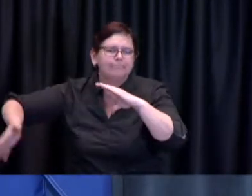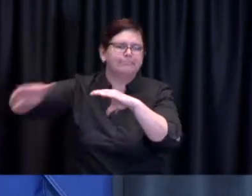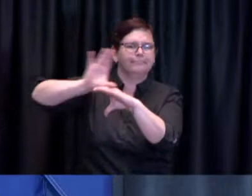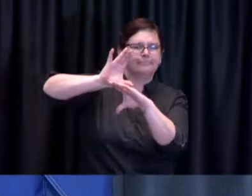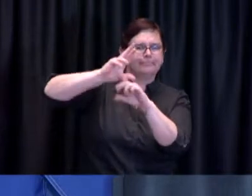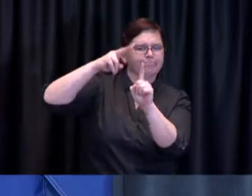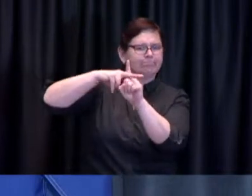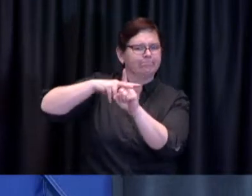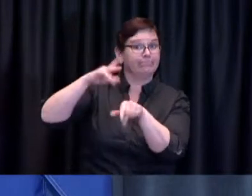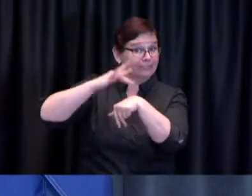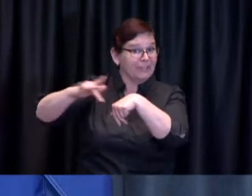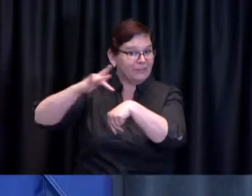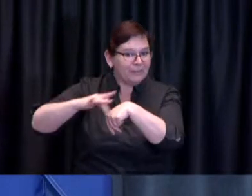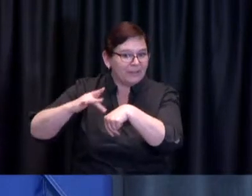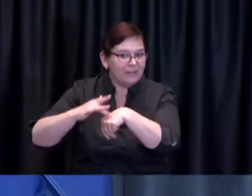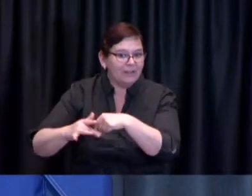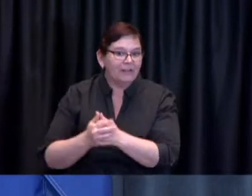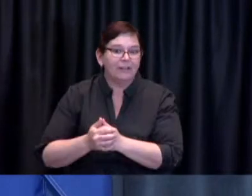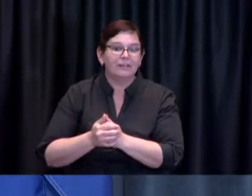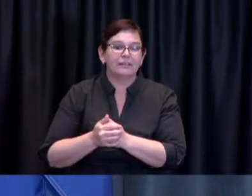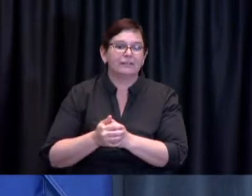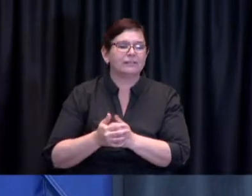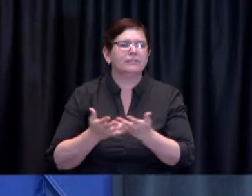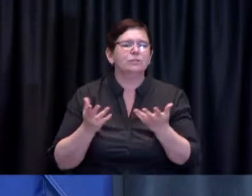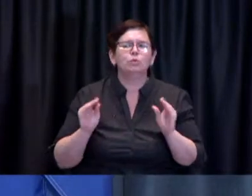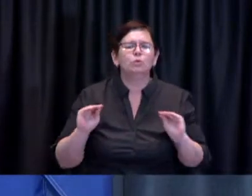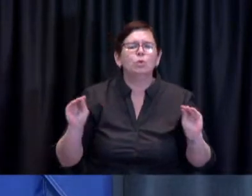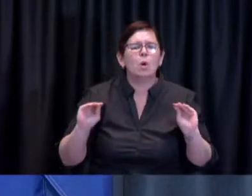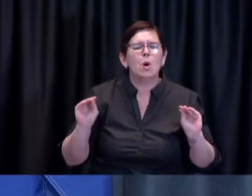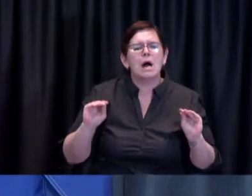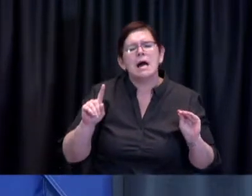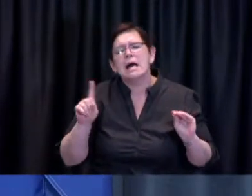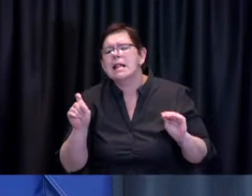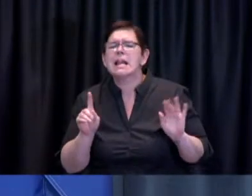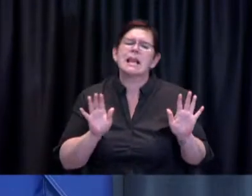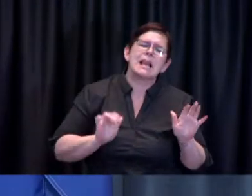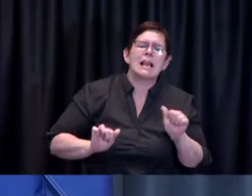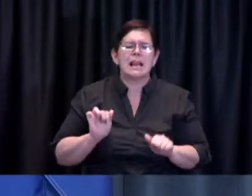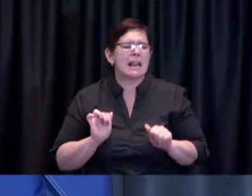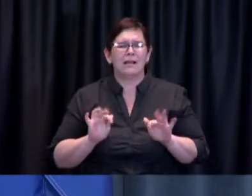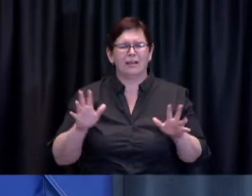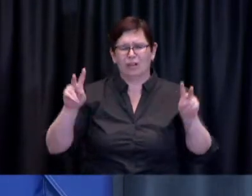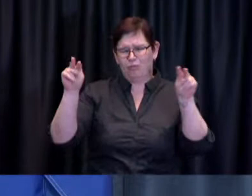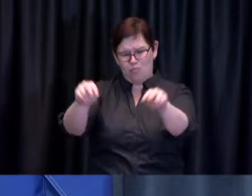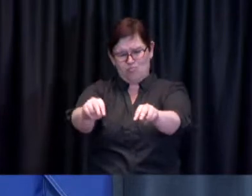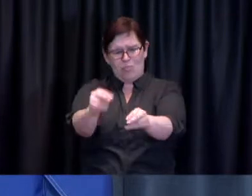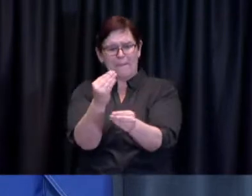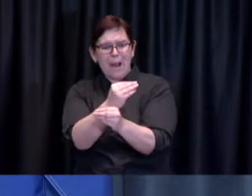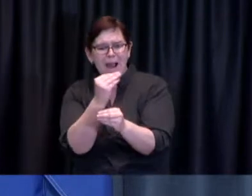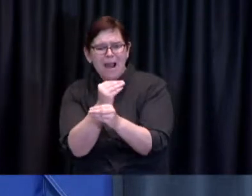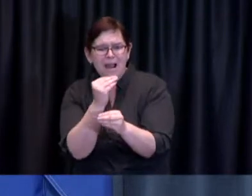undoubtedly they're just by sheer math there there are more people eligible for vaccine than there